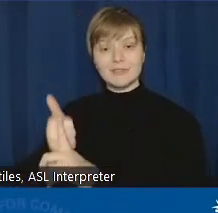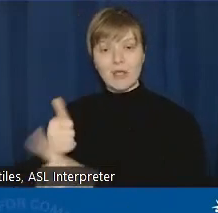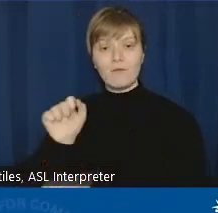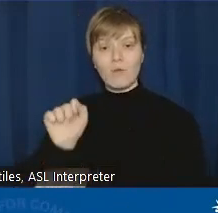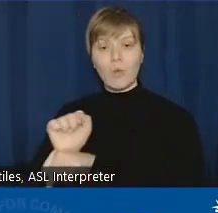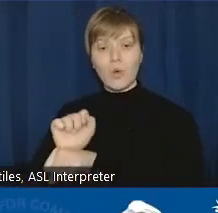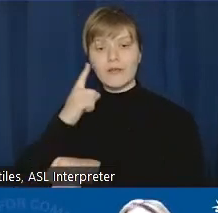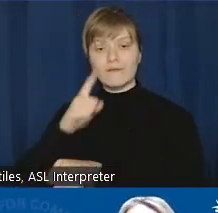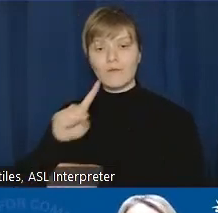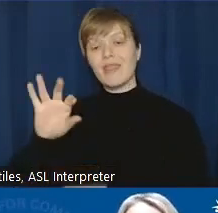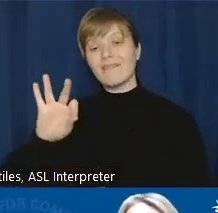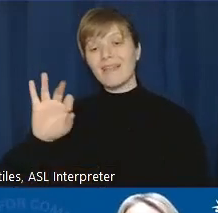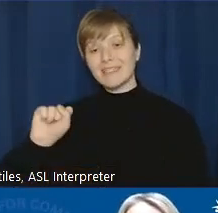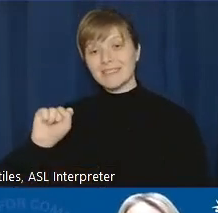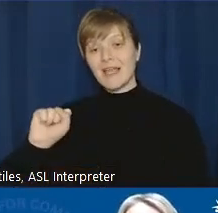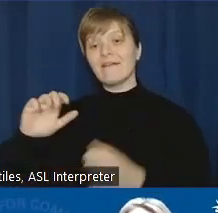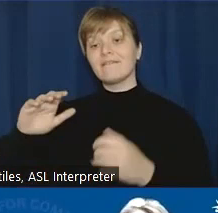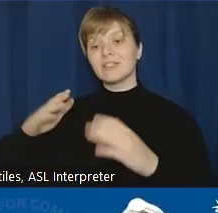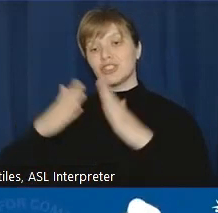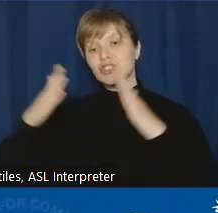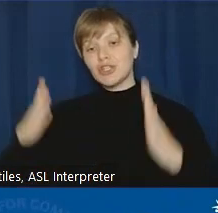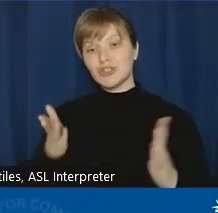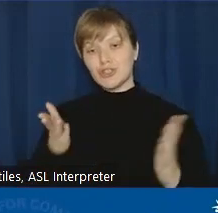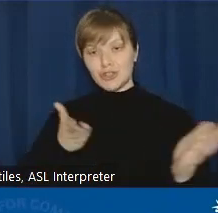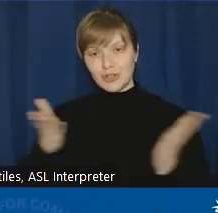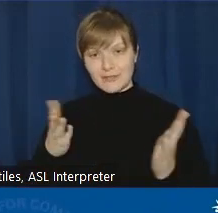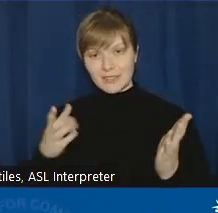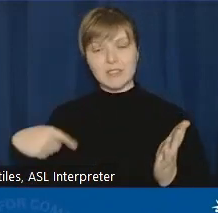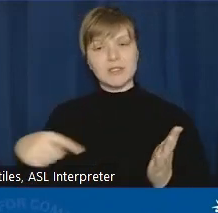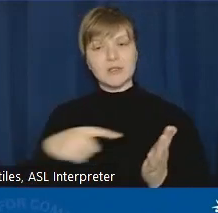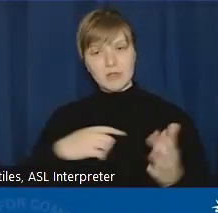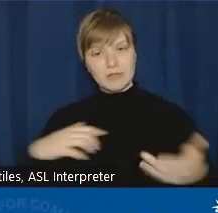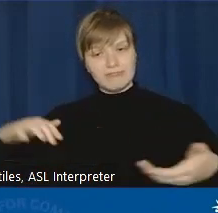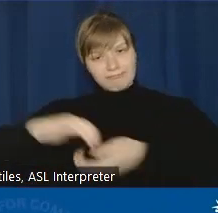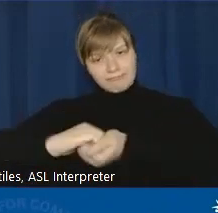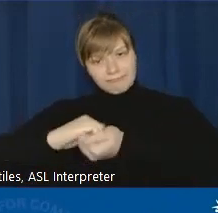form a partnership that provides necessary rides for individuals experiencing homelessness to